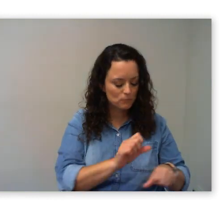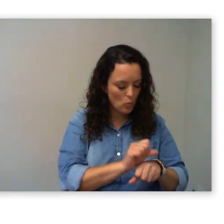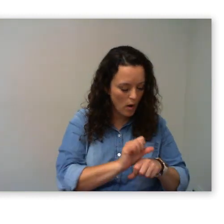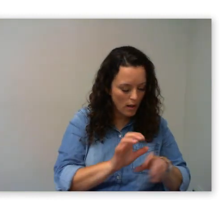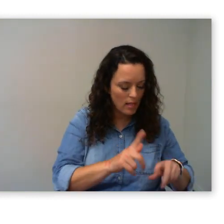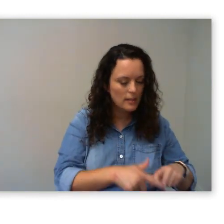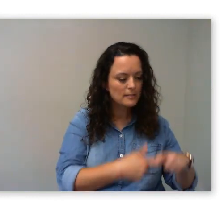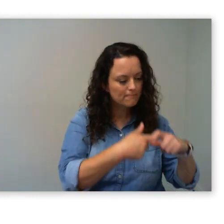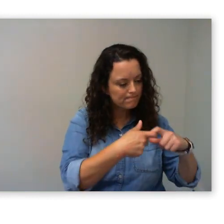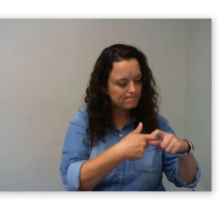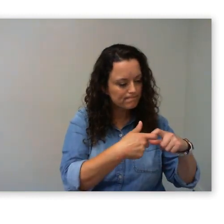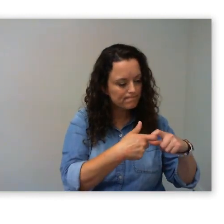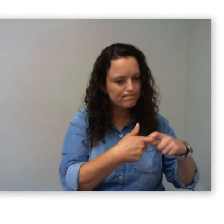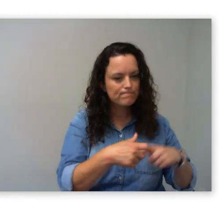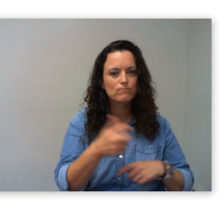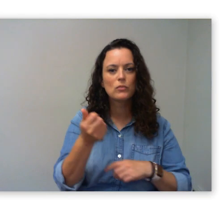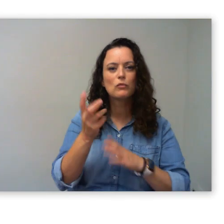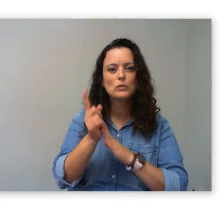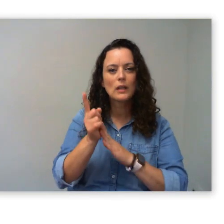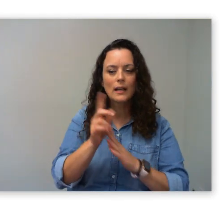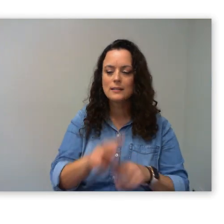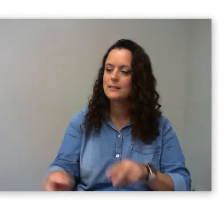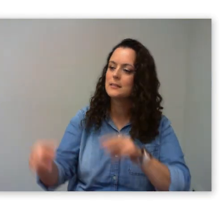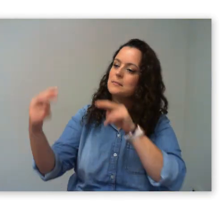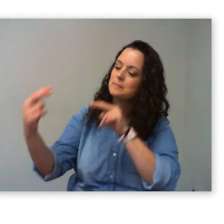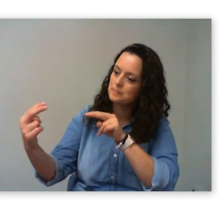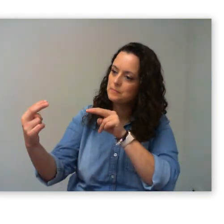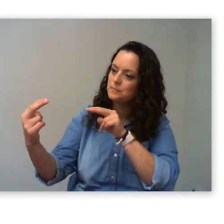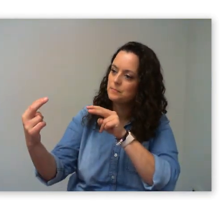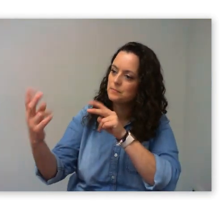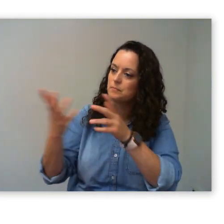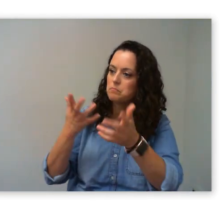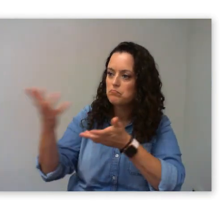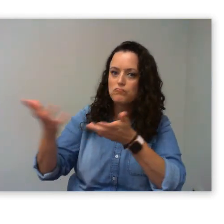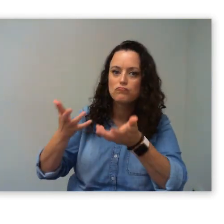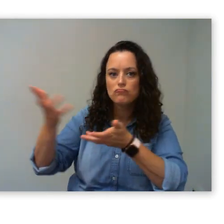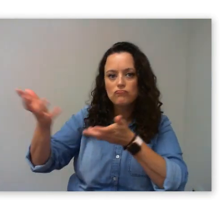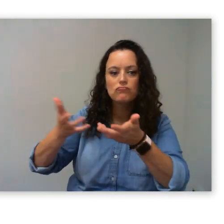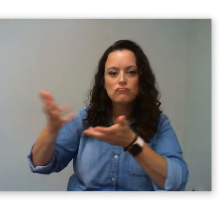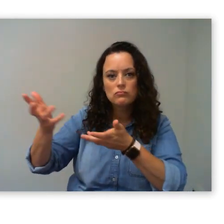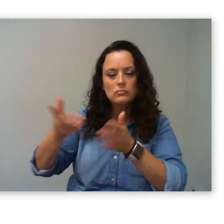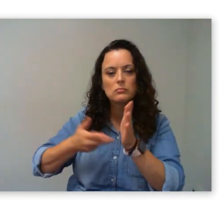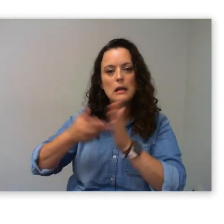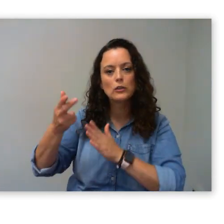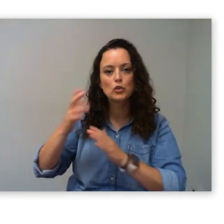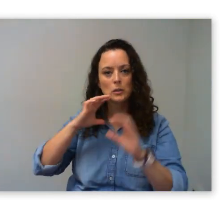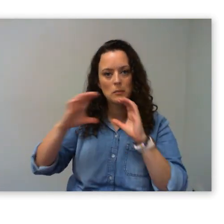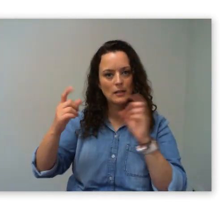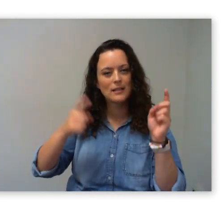stop what you're doing and to look at the deaf individual and make sure communication happens